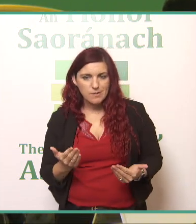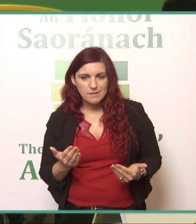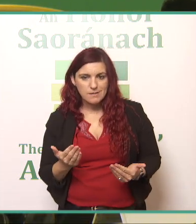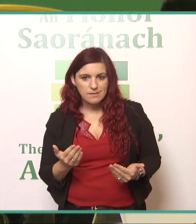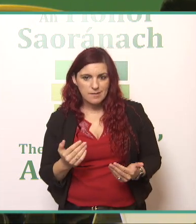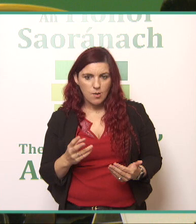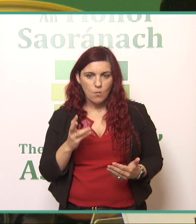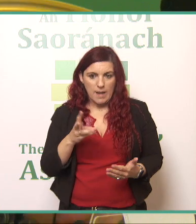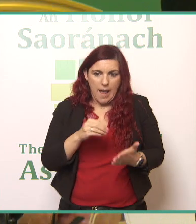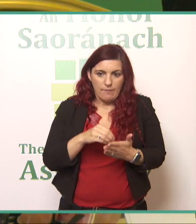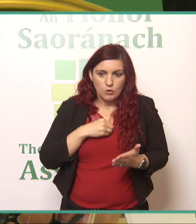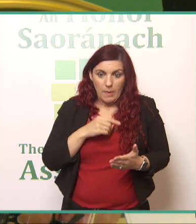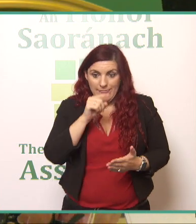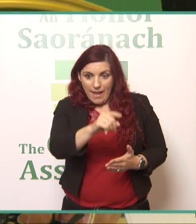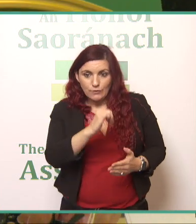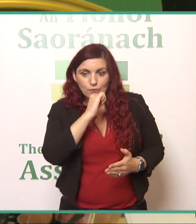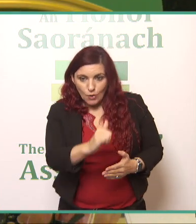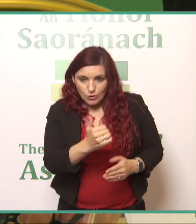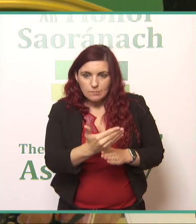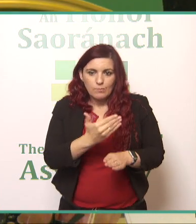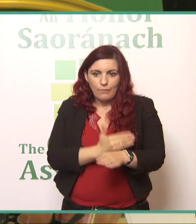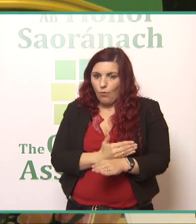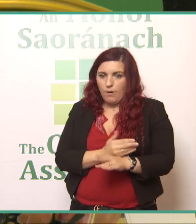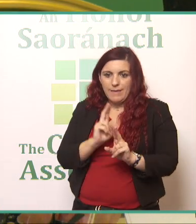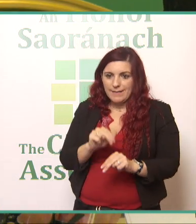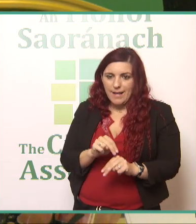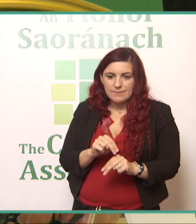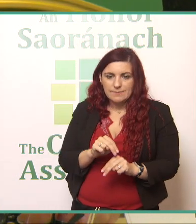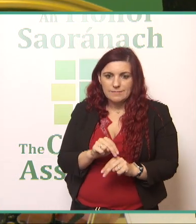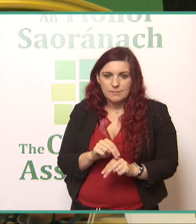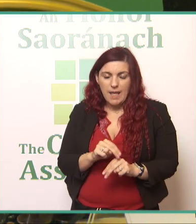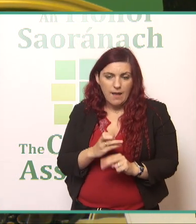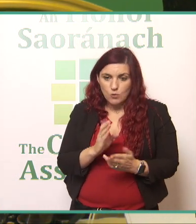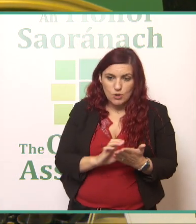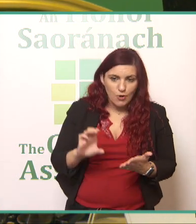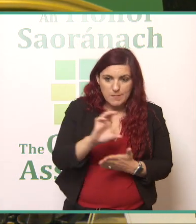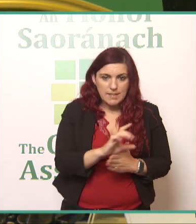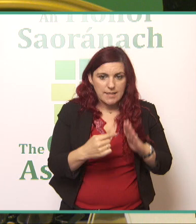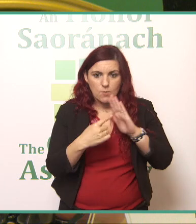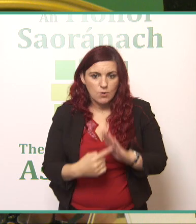my opinion continue that subsidization of low-income households that stop quoting torf